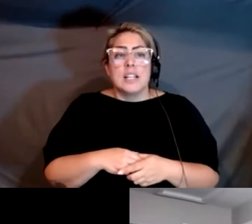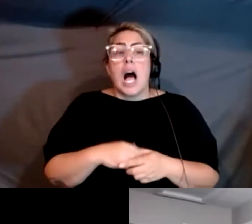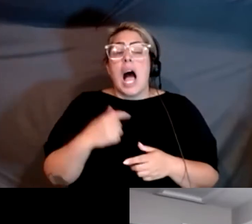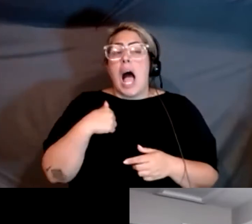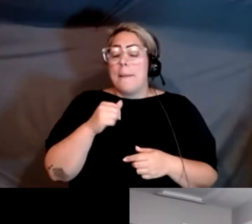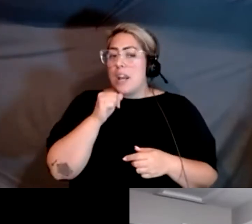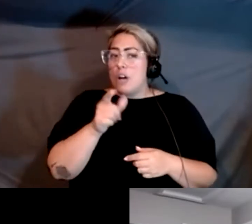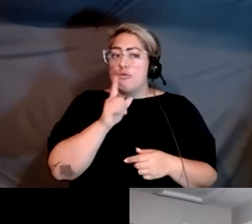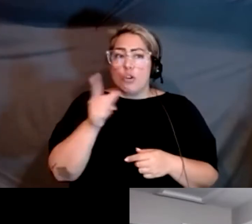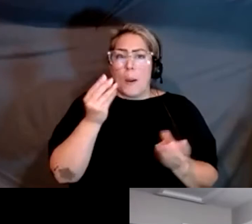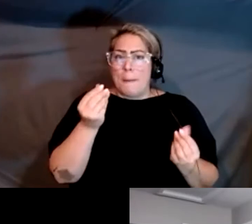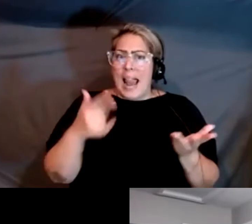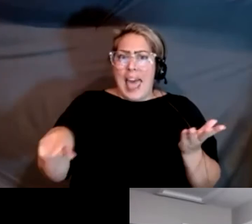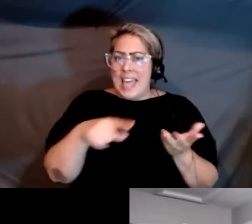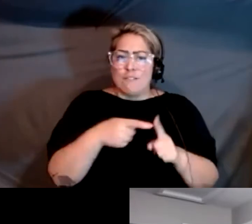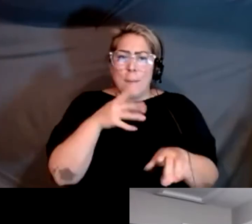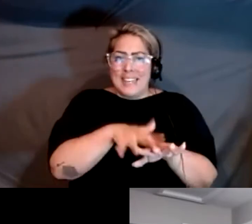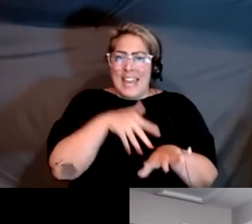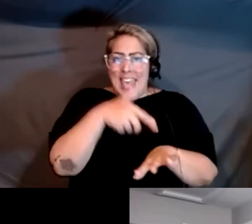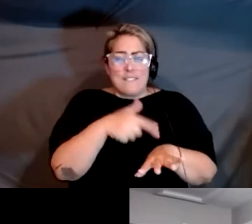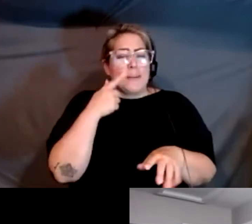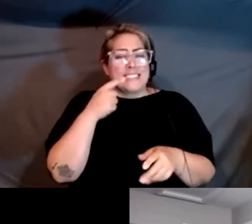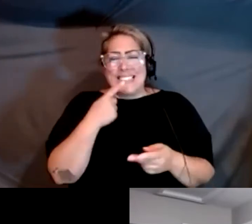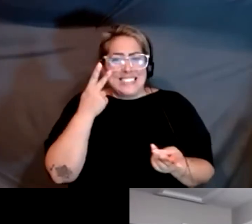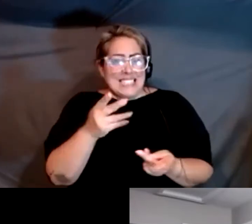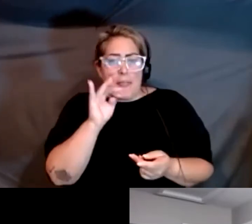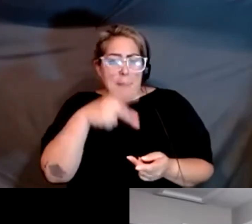I am sitting in a room